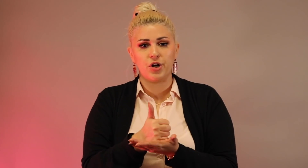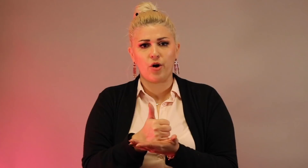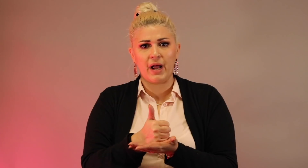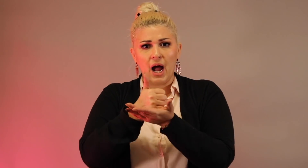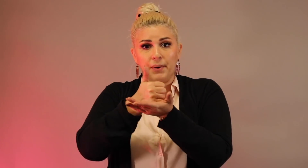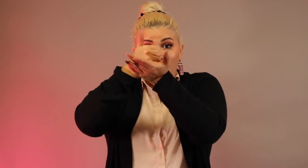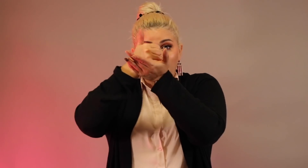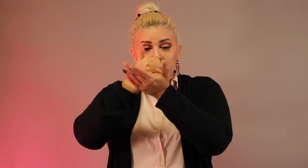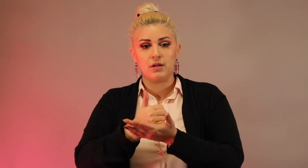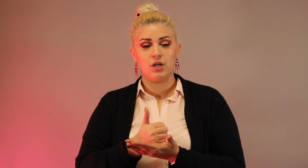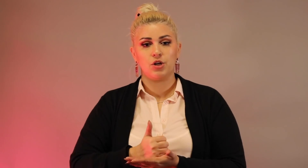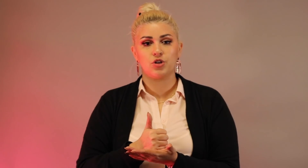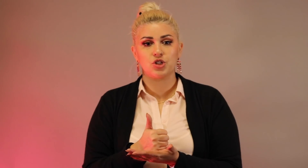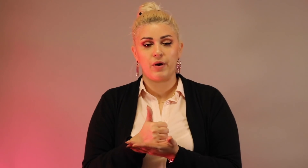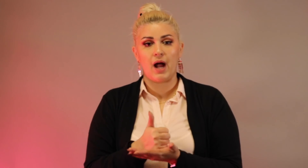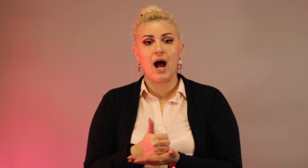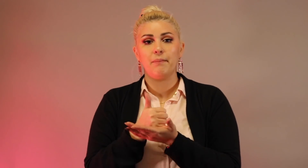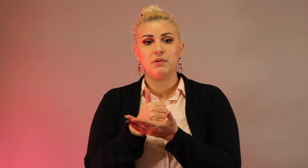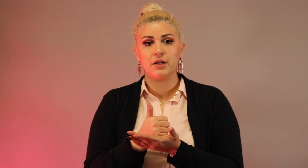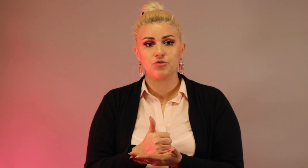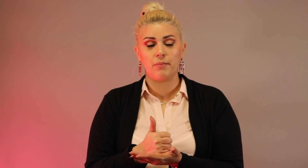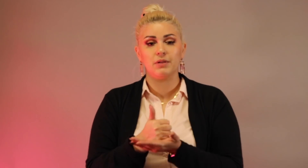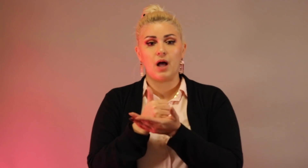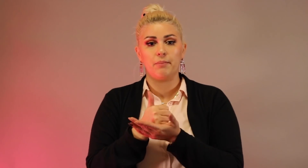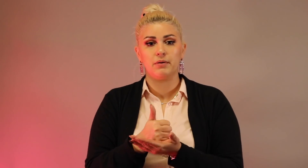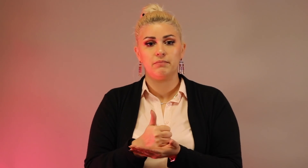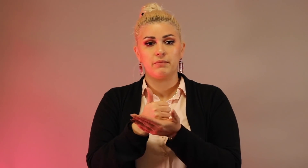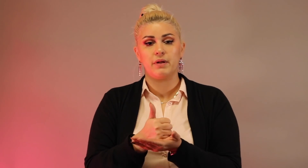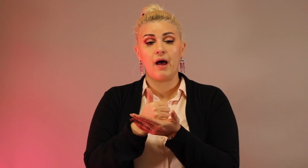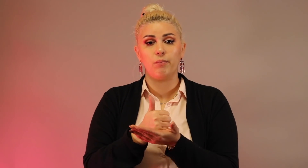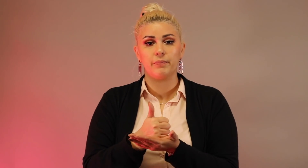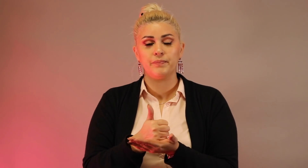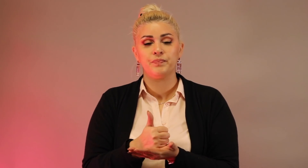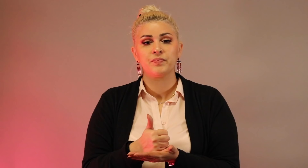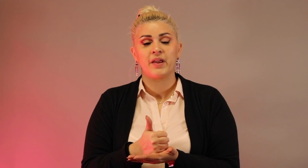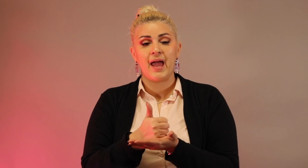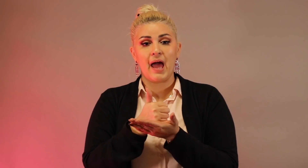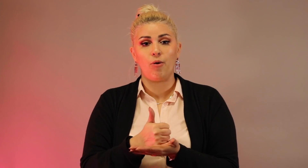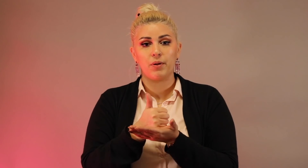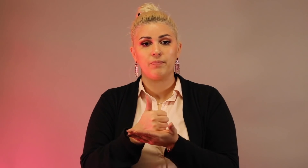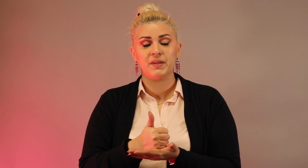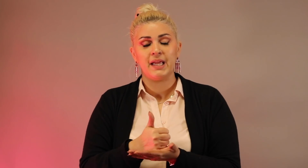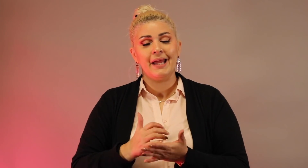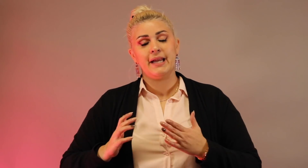So you're not going up up, you're just going up, let it drop, up. Help, help.